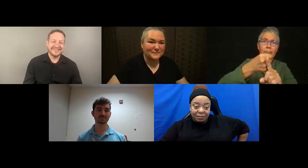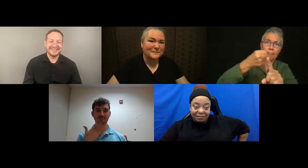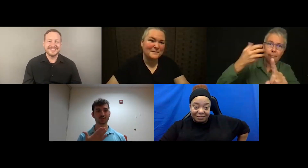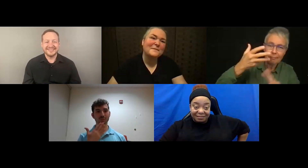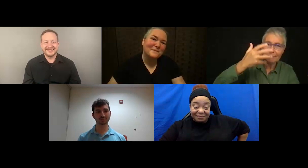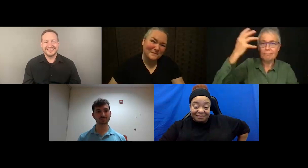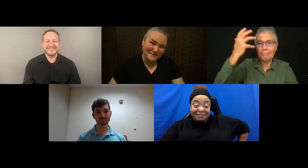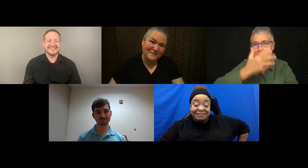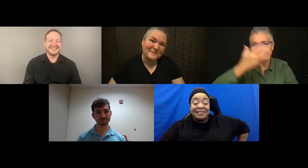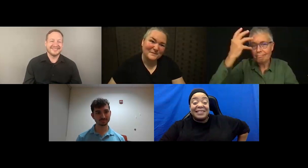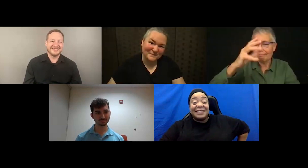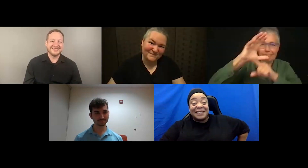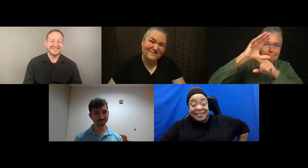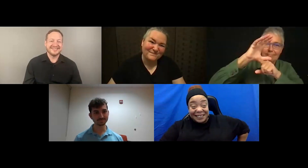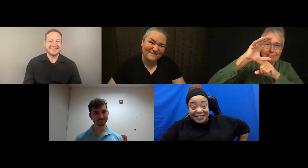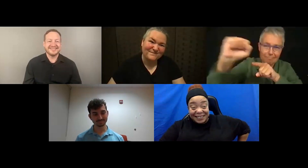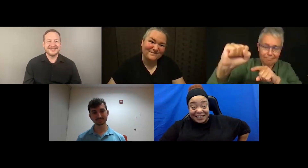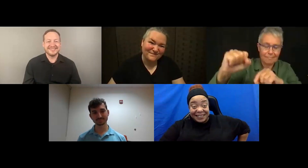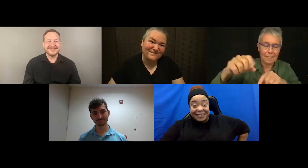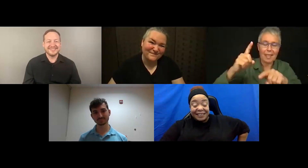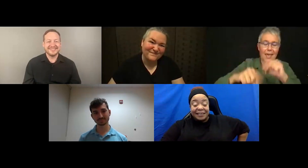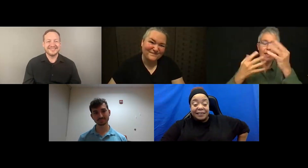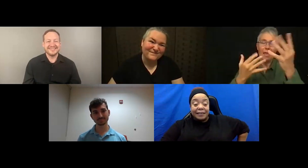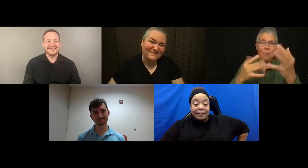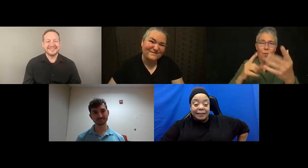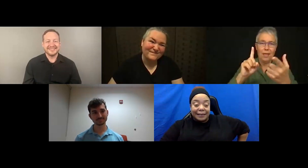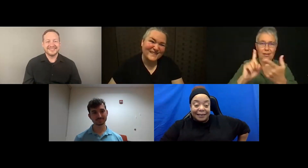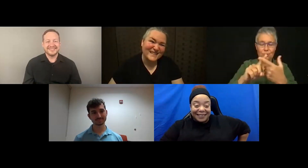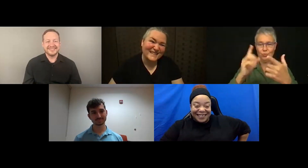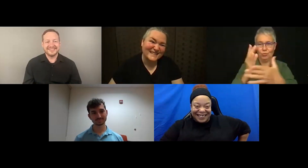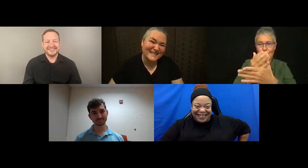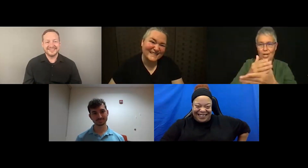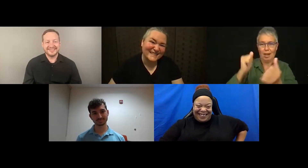been adding and they want to add expansions. It's just phenomenal. I cannot wait to share this